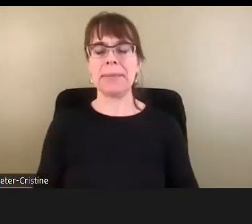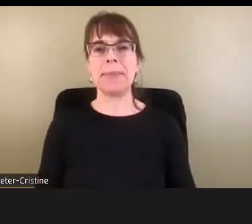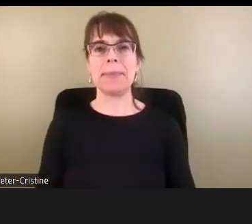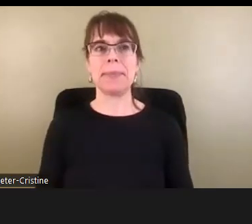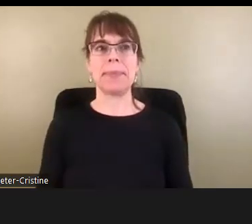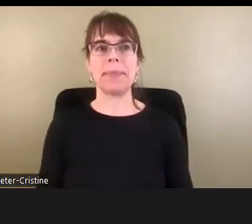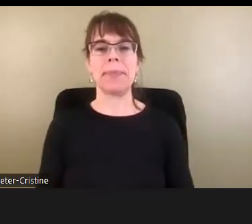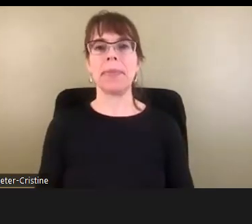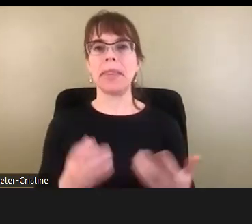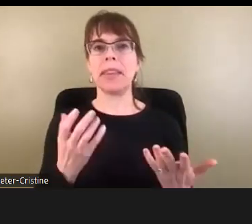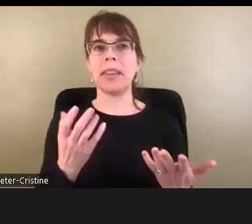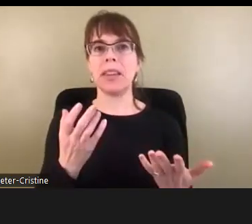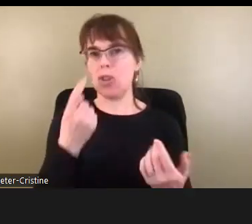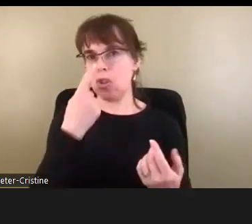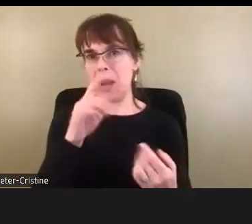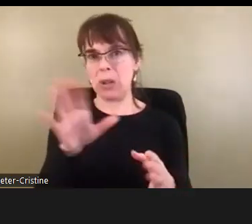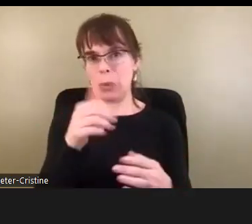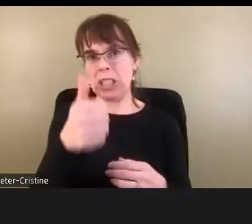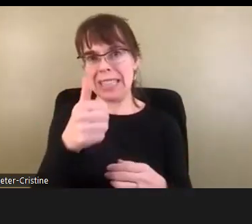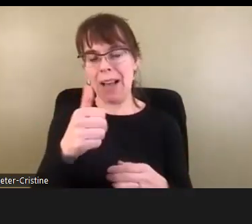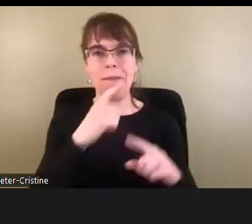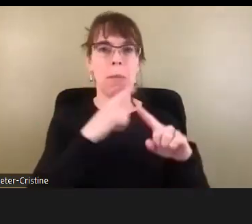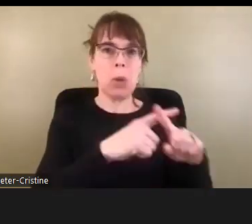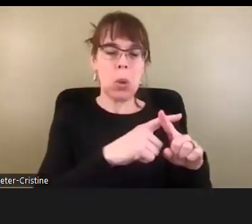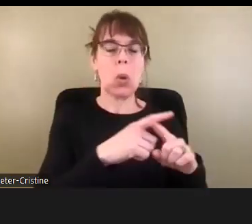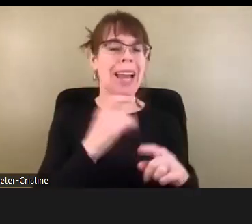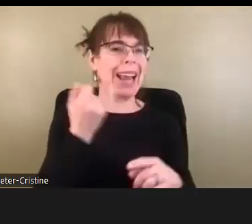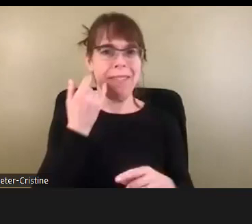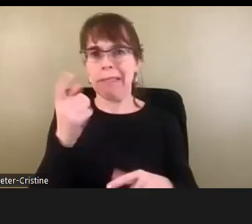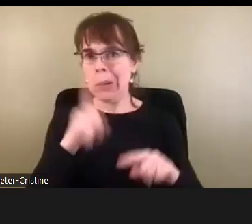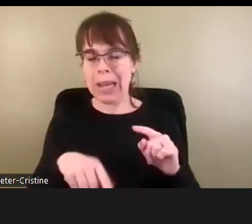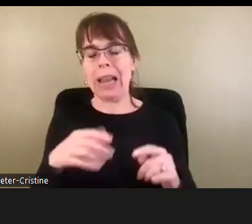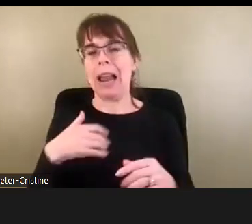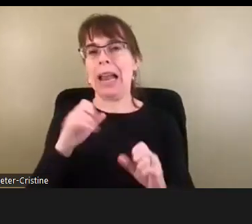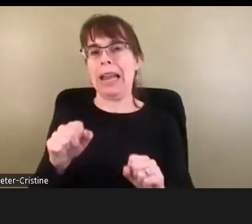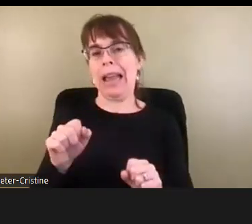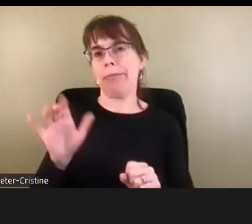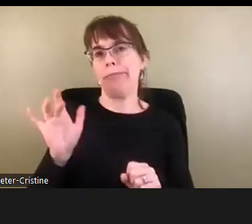If you wouldn't mind trying to do that yourselves, otherwise I can always do that on my end too.